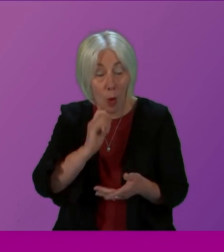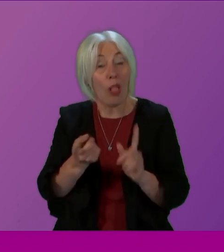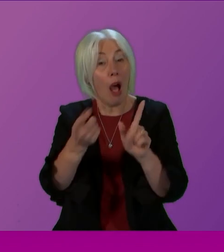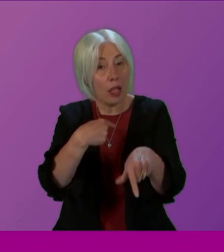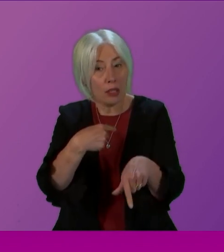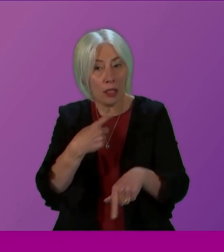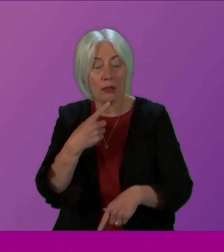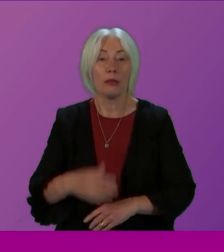Thank you.